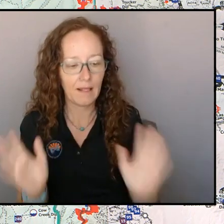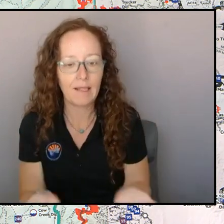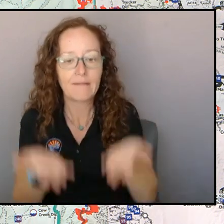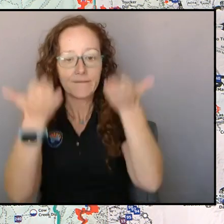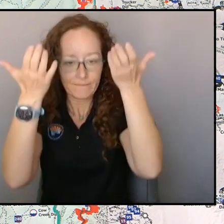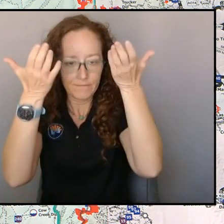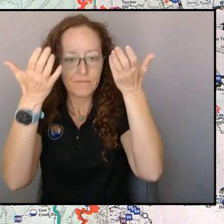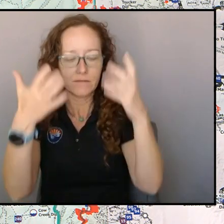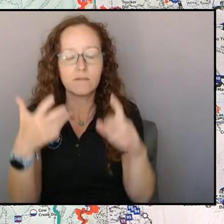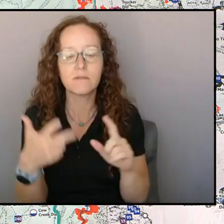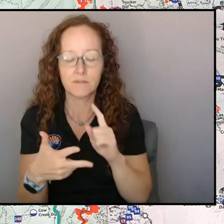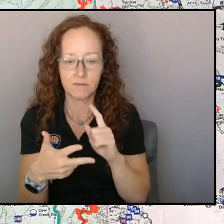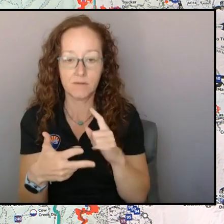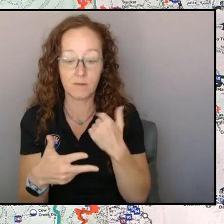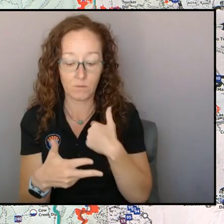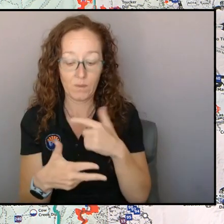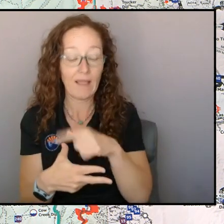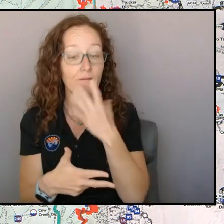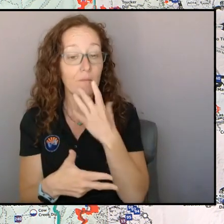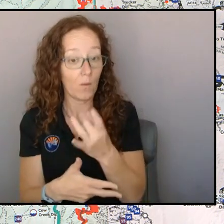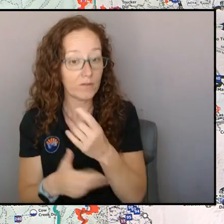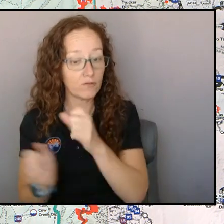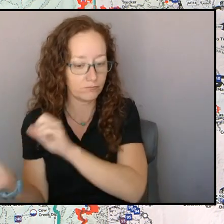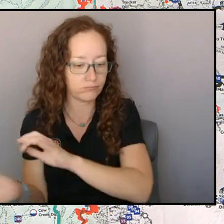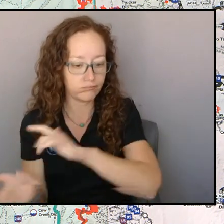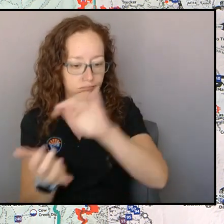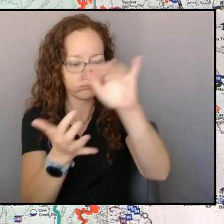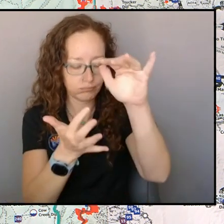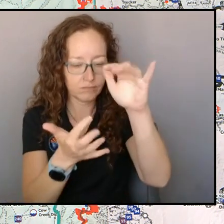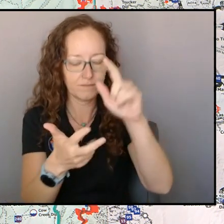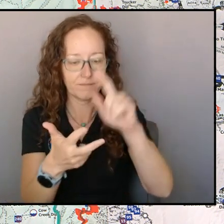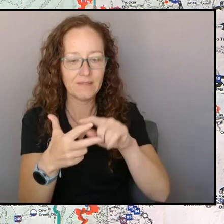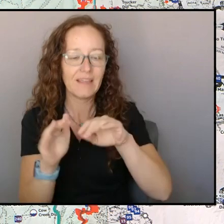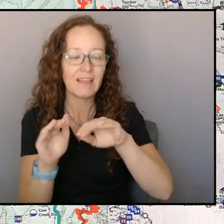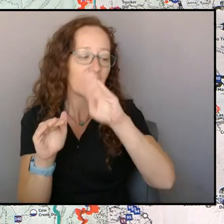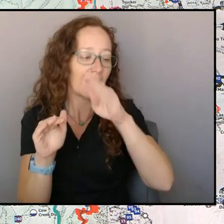Remember, instability, best way to think about that is air, air